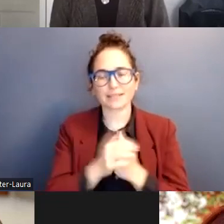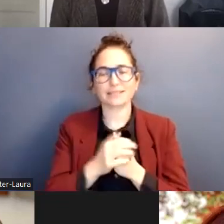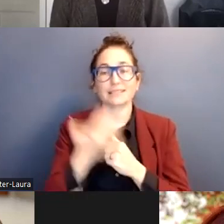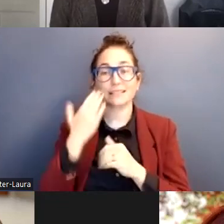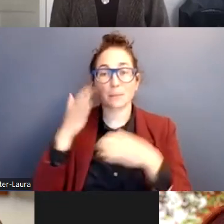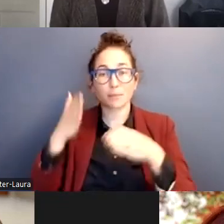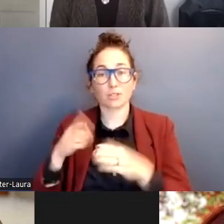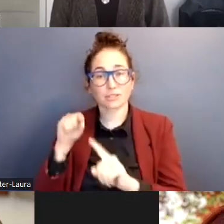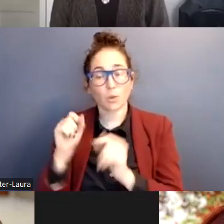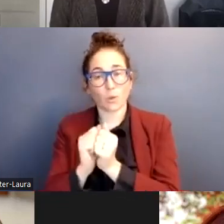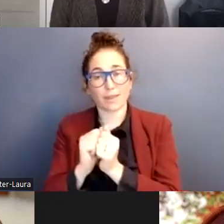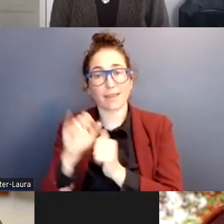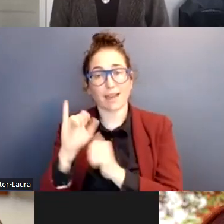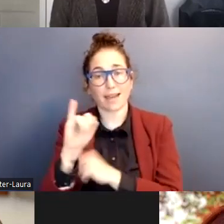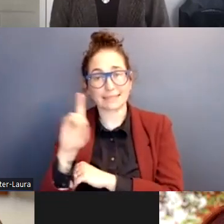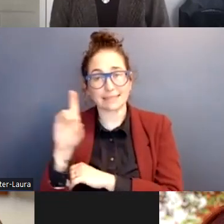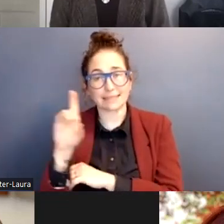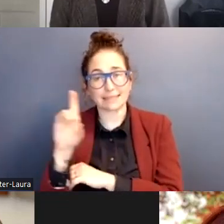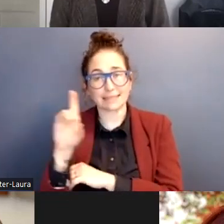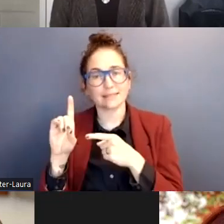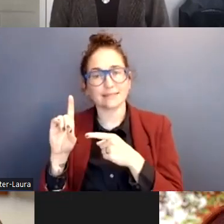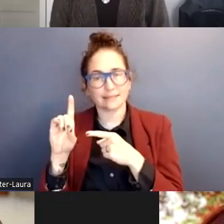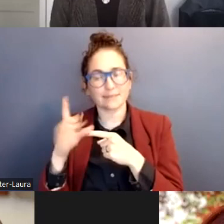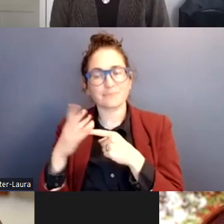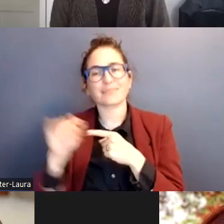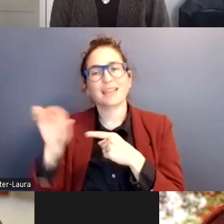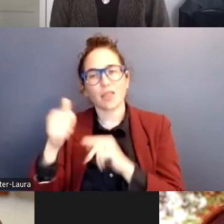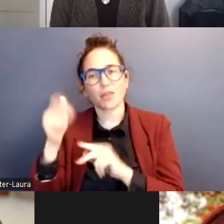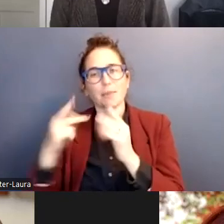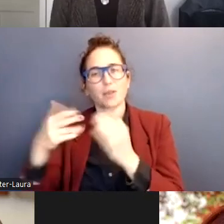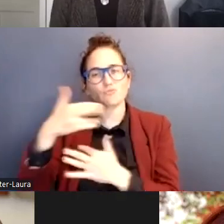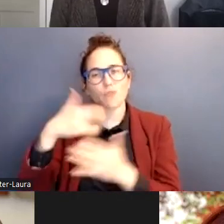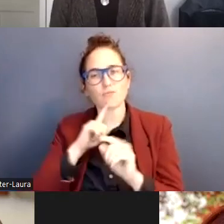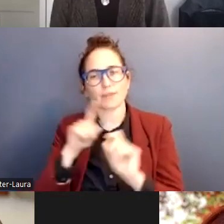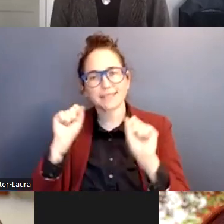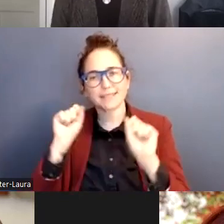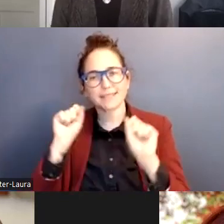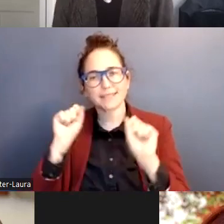intellectual, developmental disability, and others around can truly process and understand.